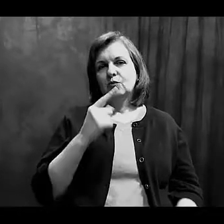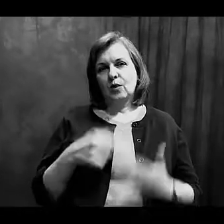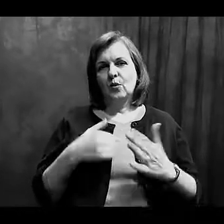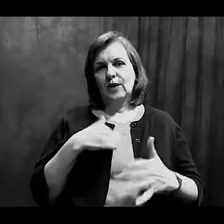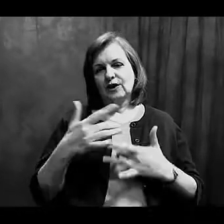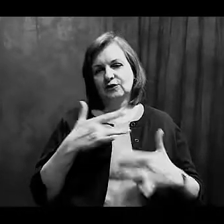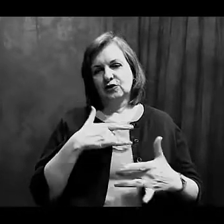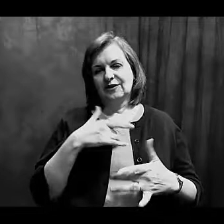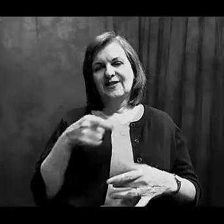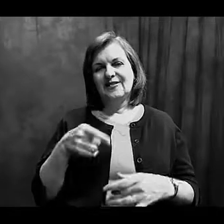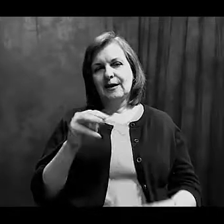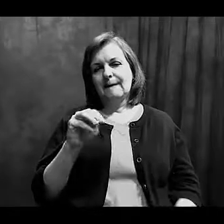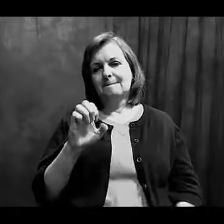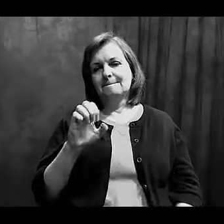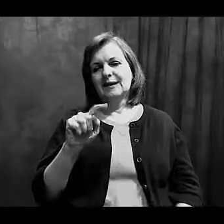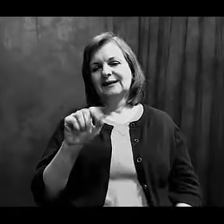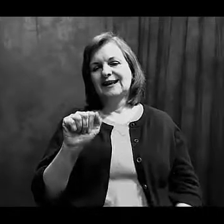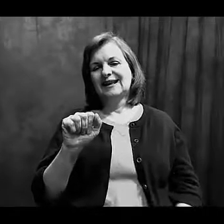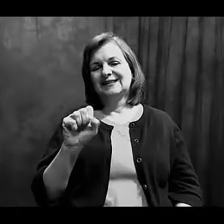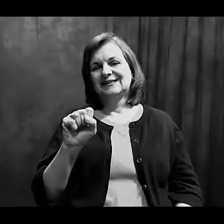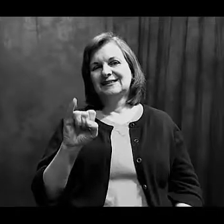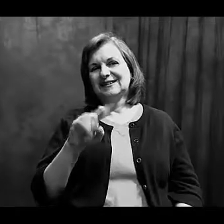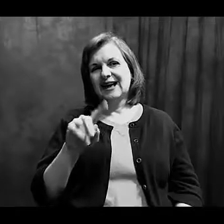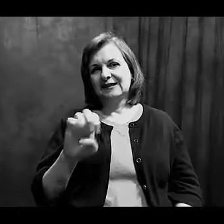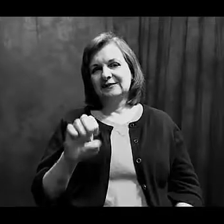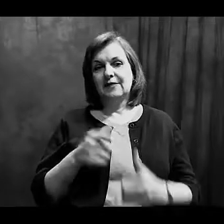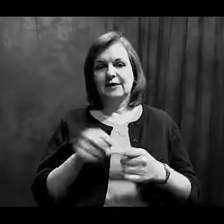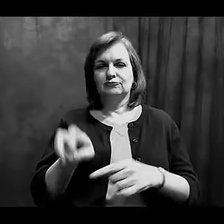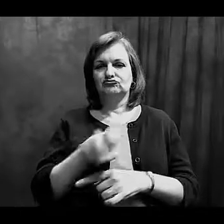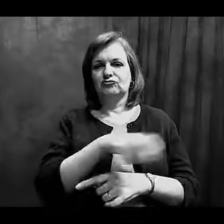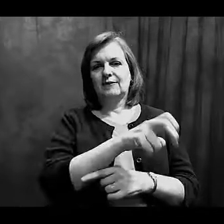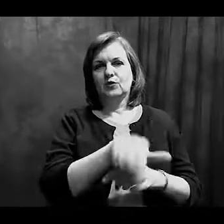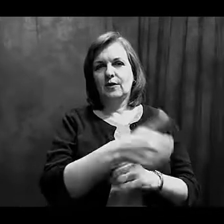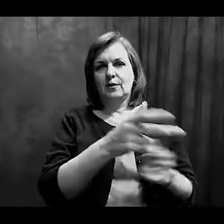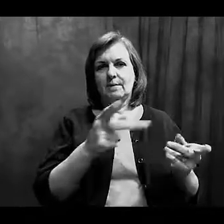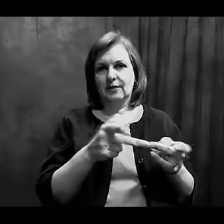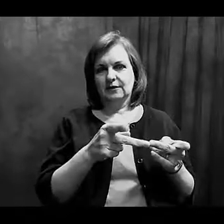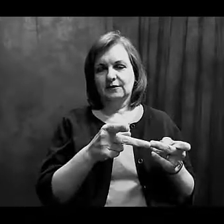metastasizIng and they will spread to other locations